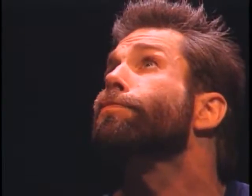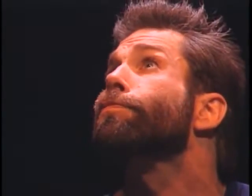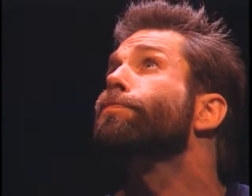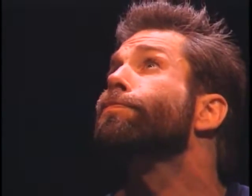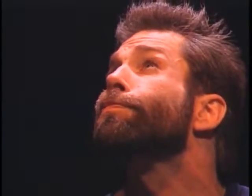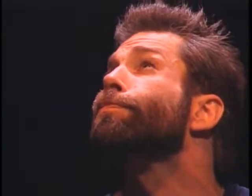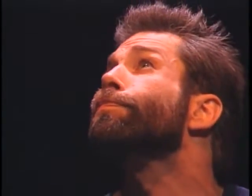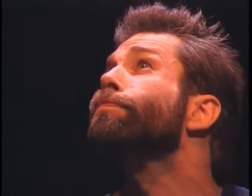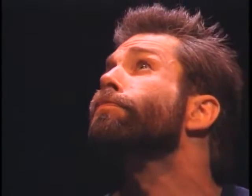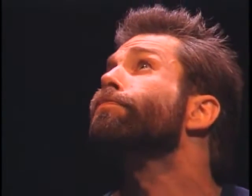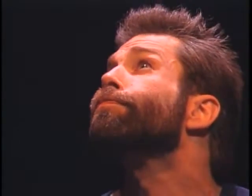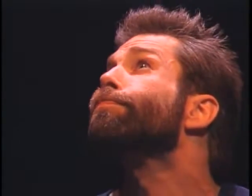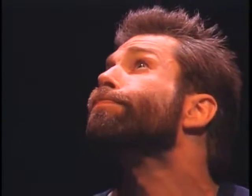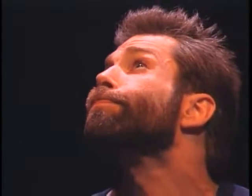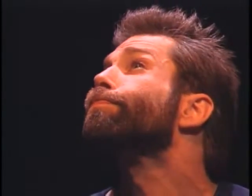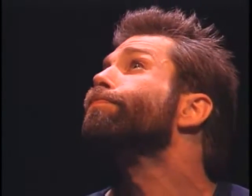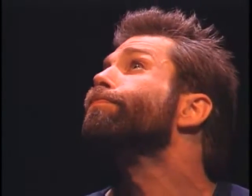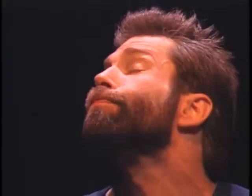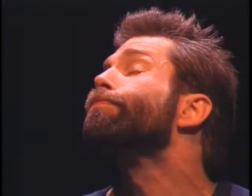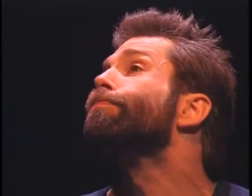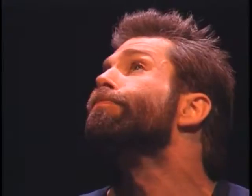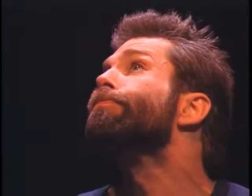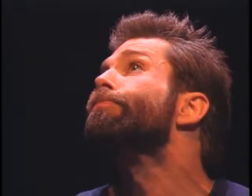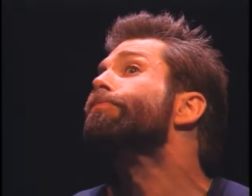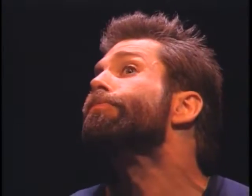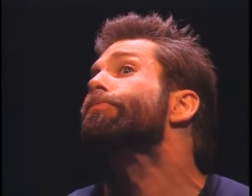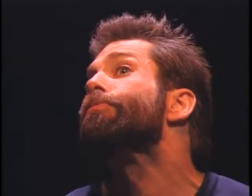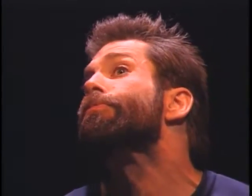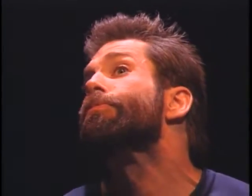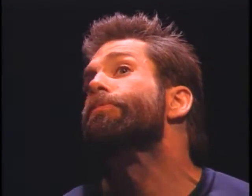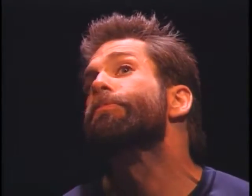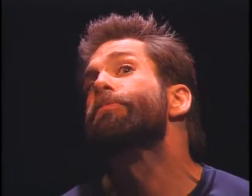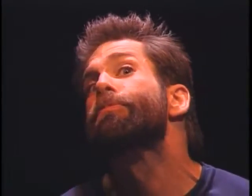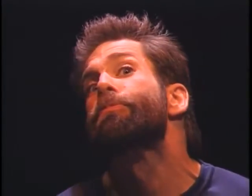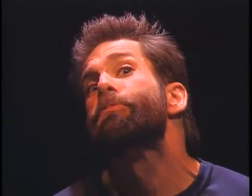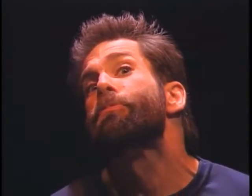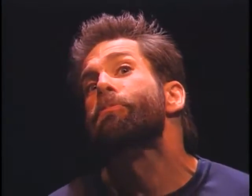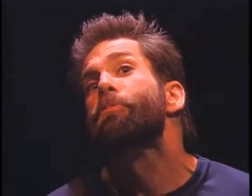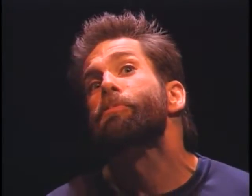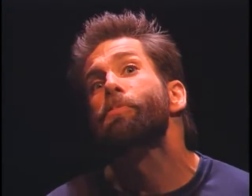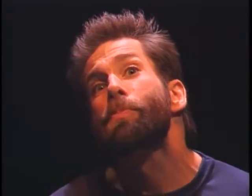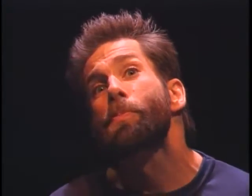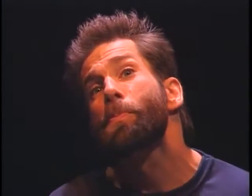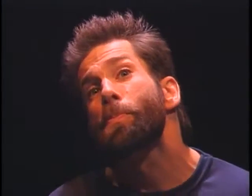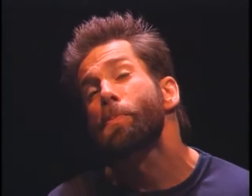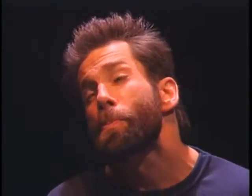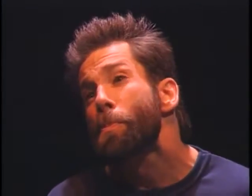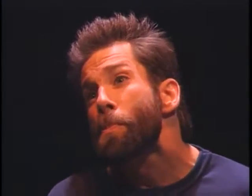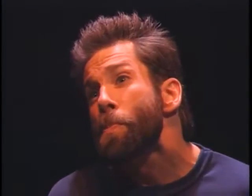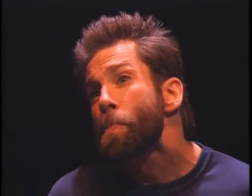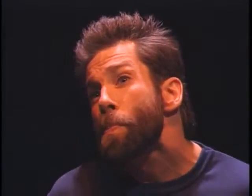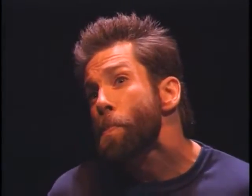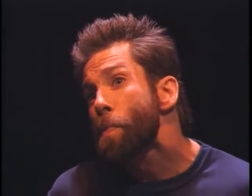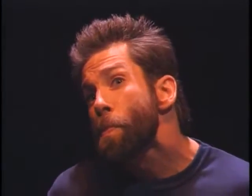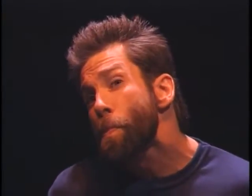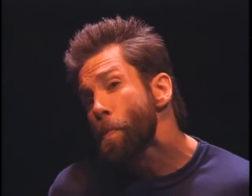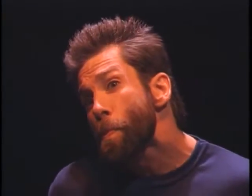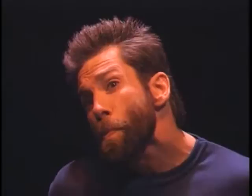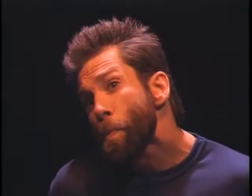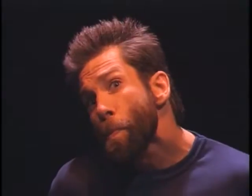striving to be powerful I don't believe in sin I don't want to give up any